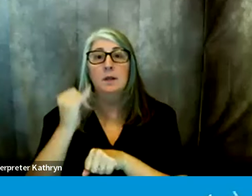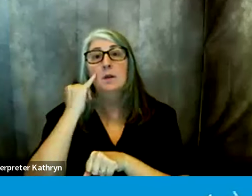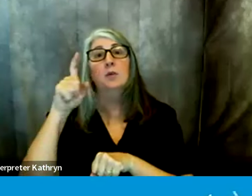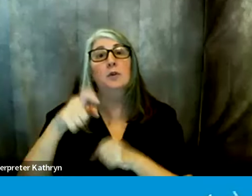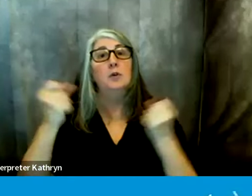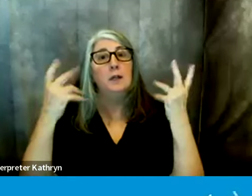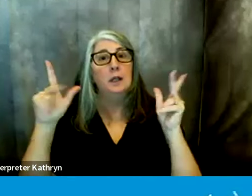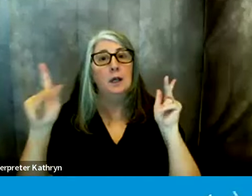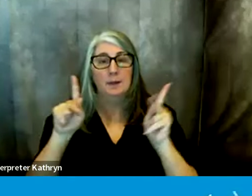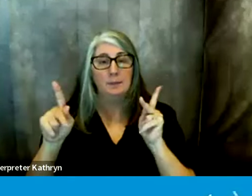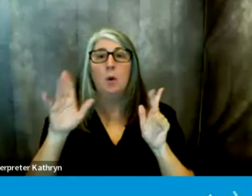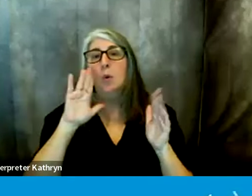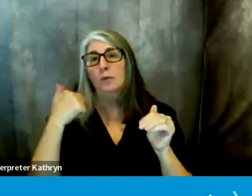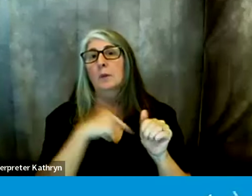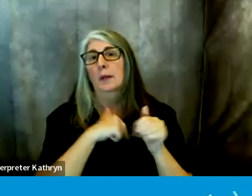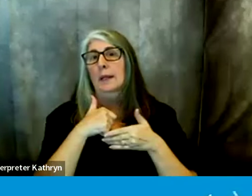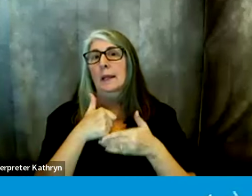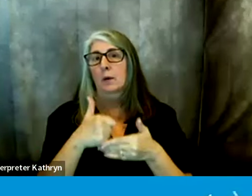hopefully we can help in that regard.